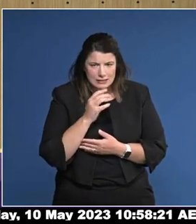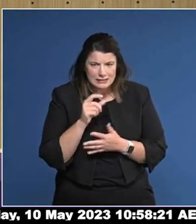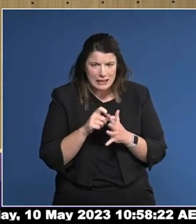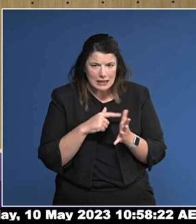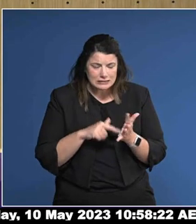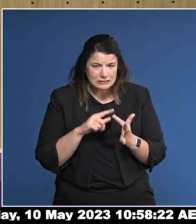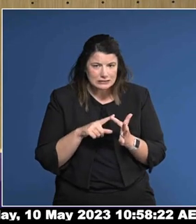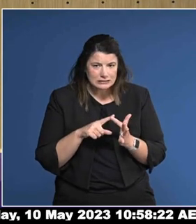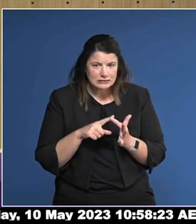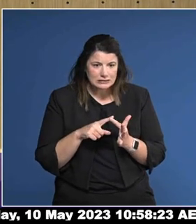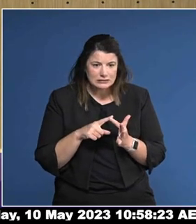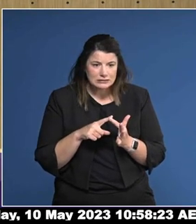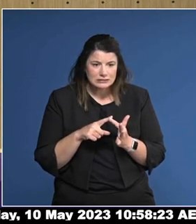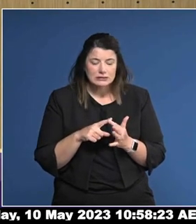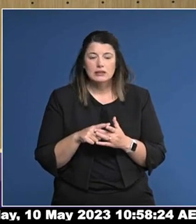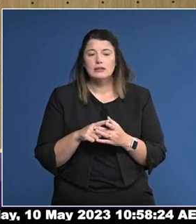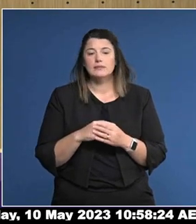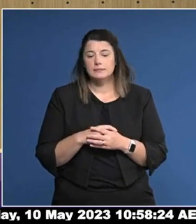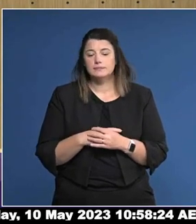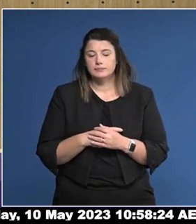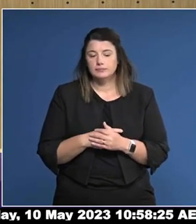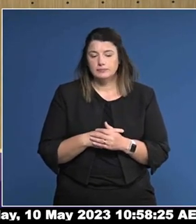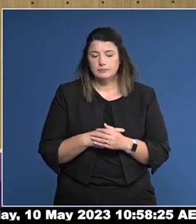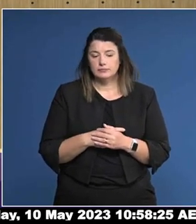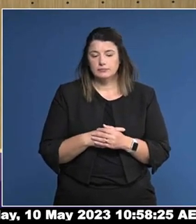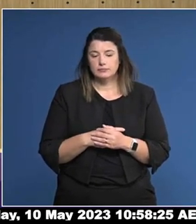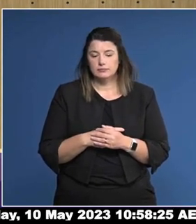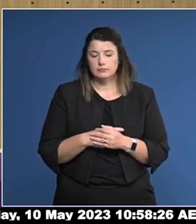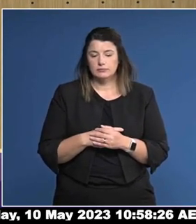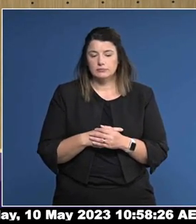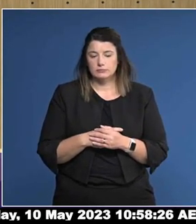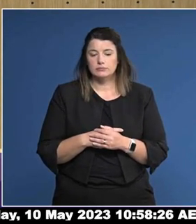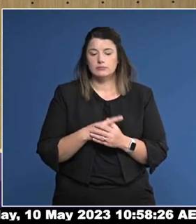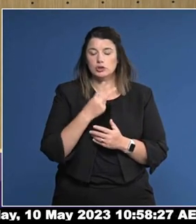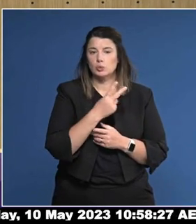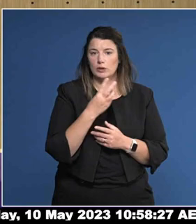The first entry on that page above the entry of 13 February. 23 May? MS MAHONY: Sorry, 23 May.